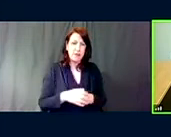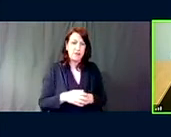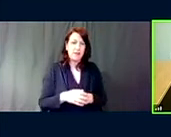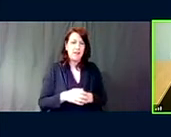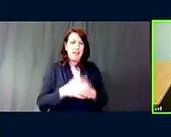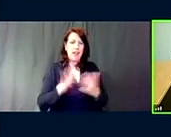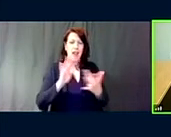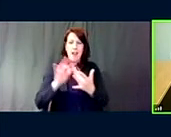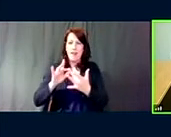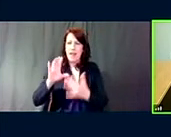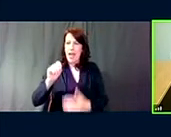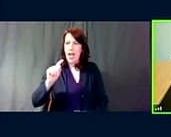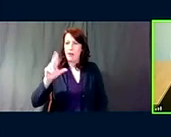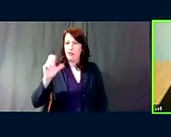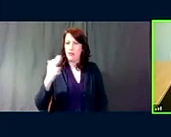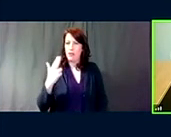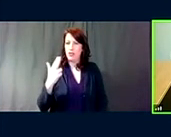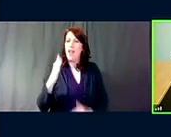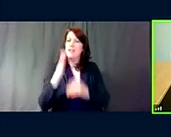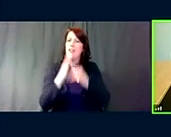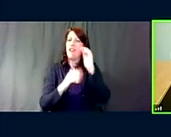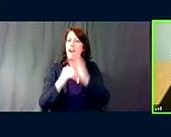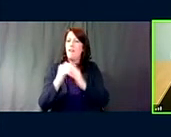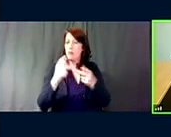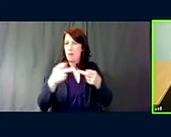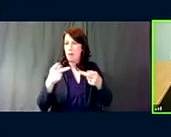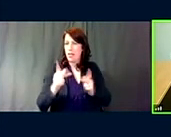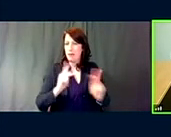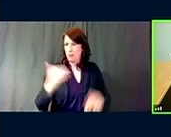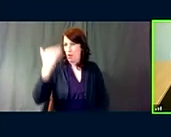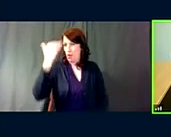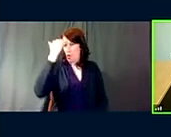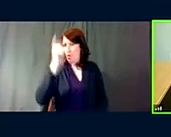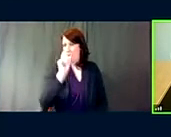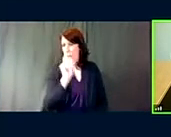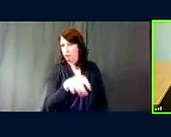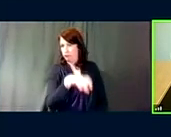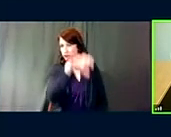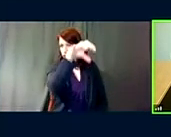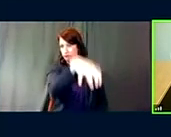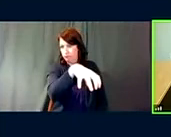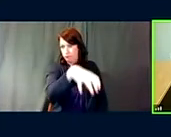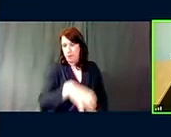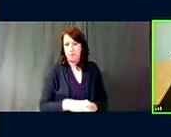IT HAS A LOT OF OUTREACH EFFORTS. IT'S A COMFORTABLE PLACE. PEOPLE KNOW WHERE IT IS.